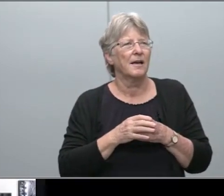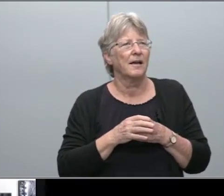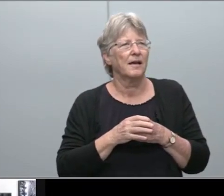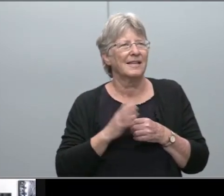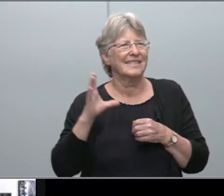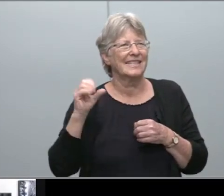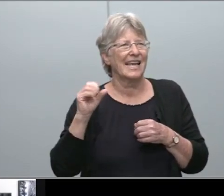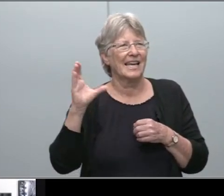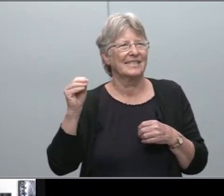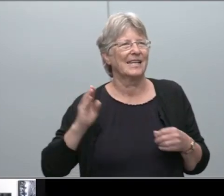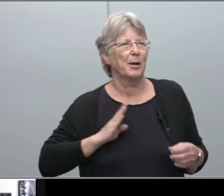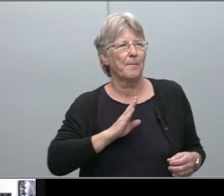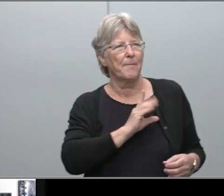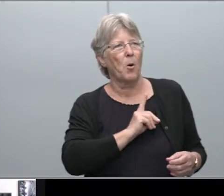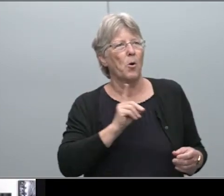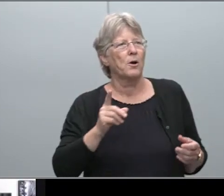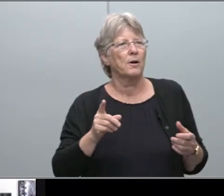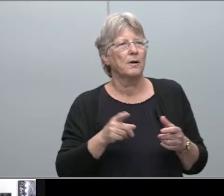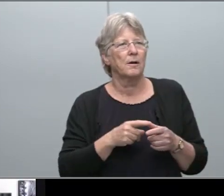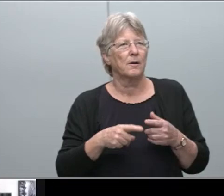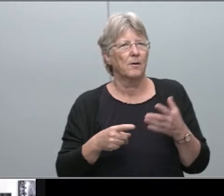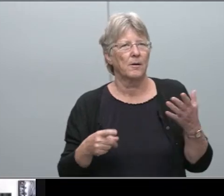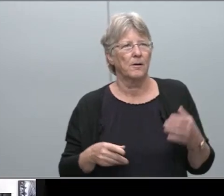or the student body, it can't be, it has to be less than,